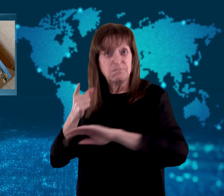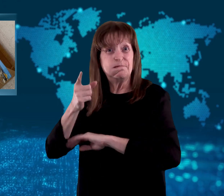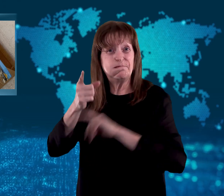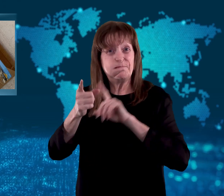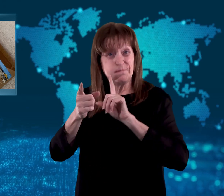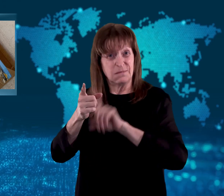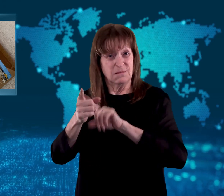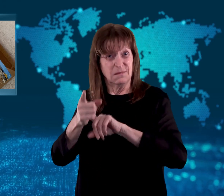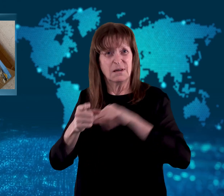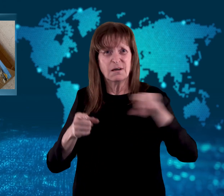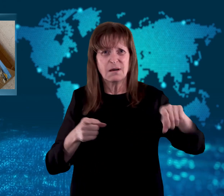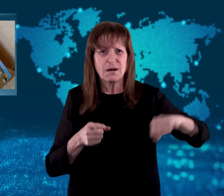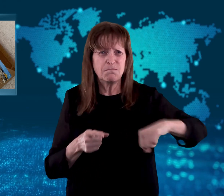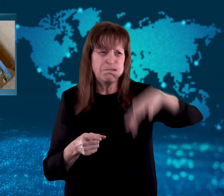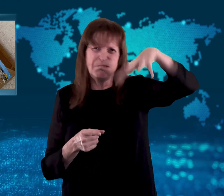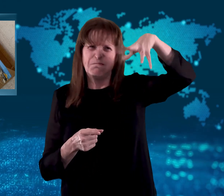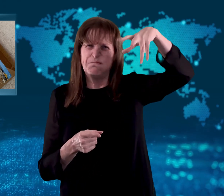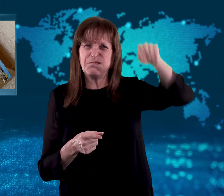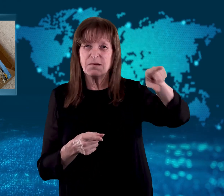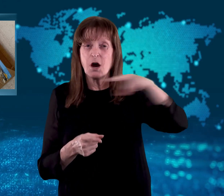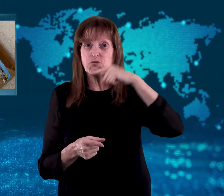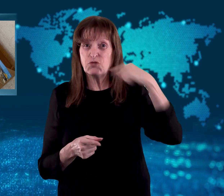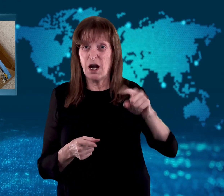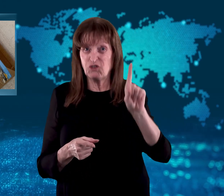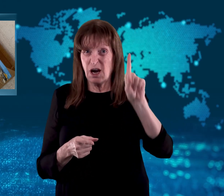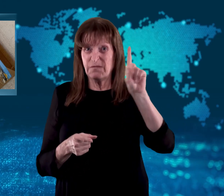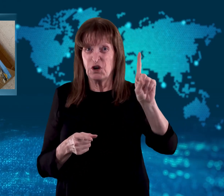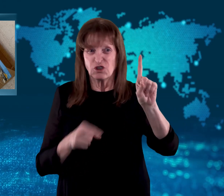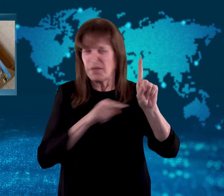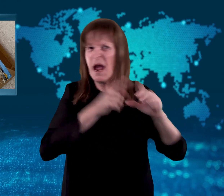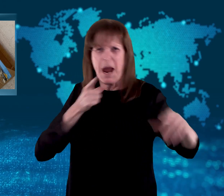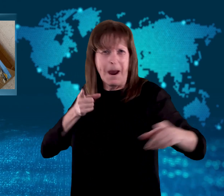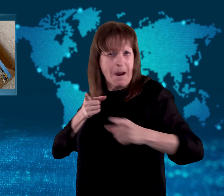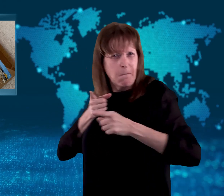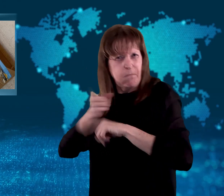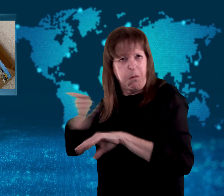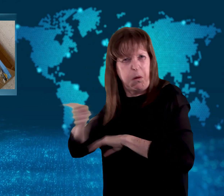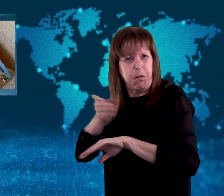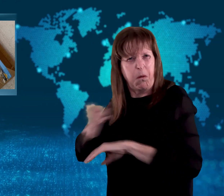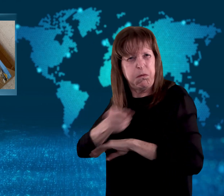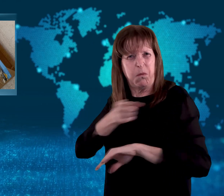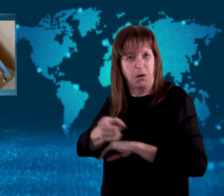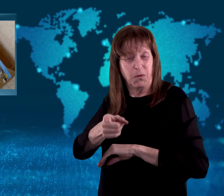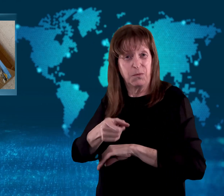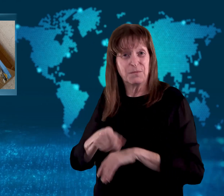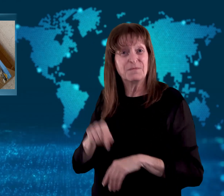Those explosions were reportedly aerial attacks caused by drones.